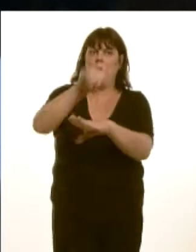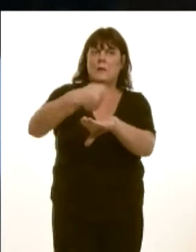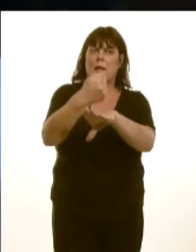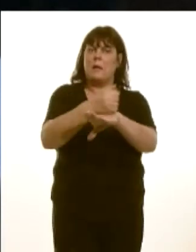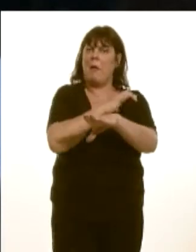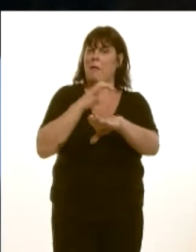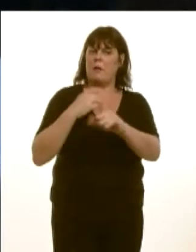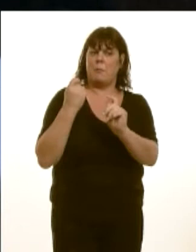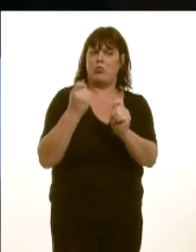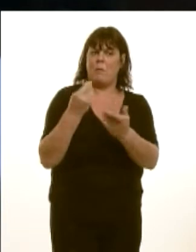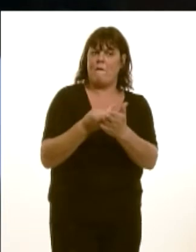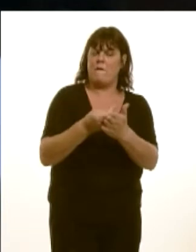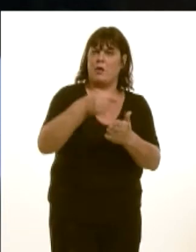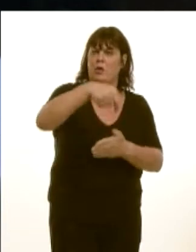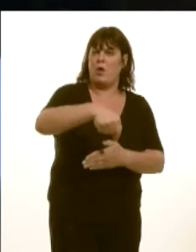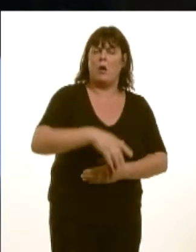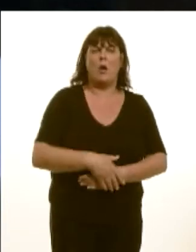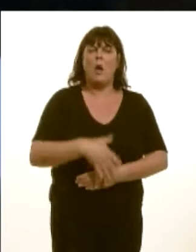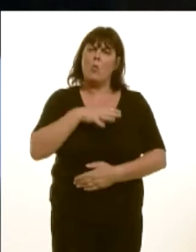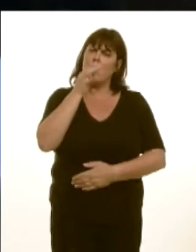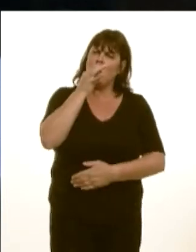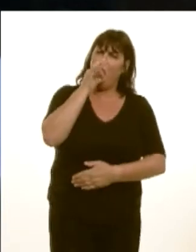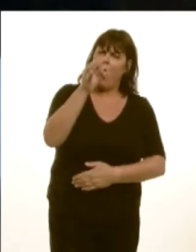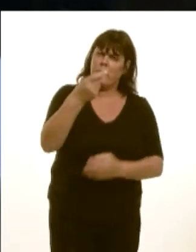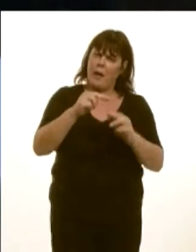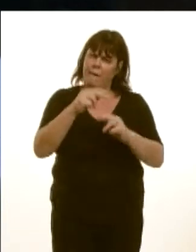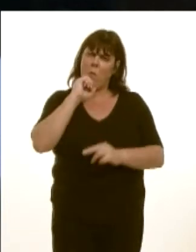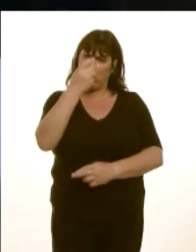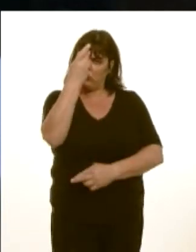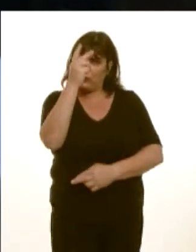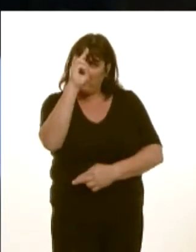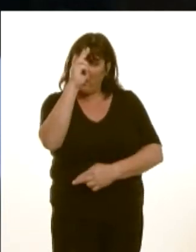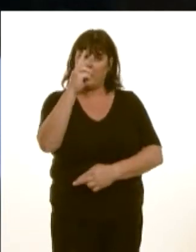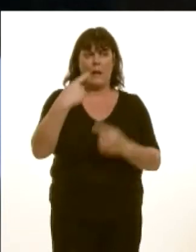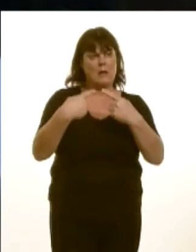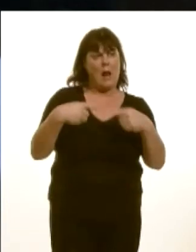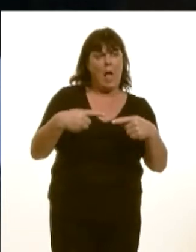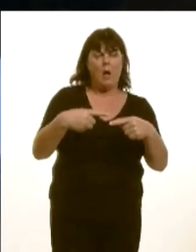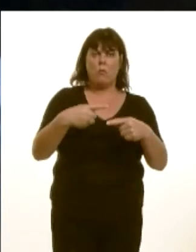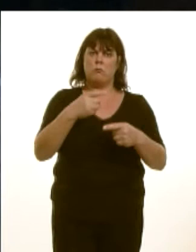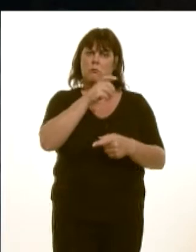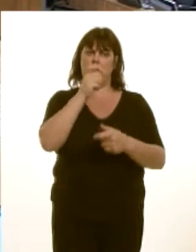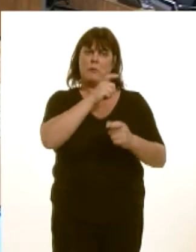When will your Government reconsider its current position and give cancer sufferers in Wales the treatment that they need and deserve?